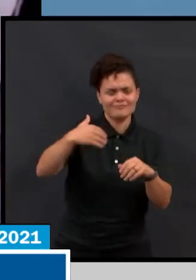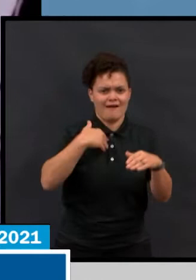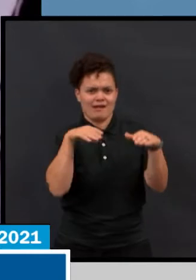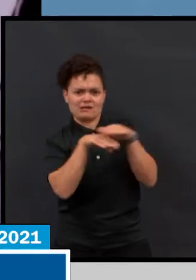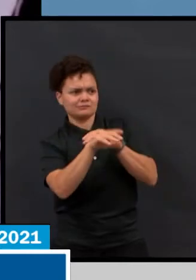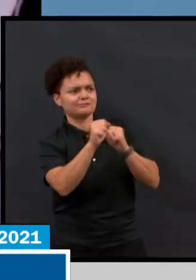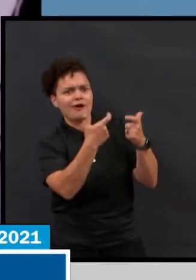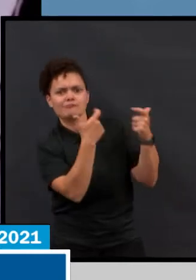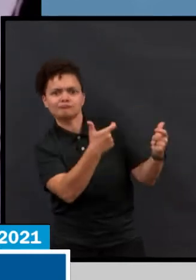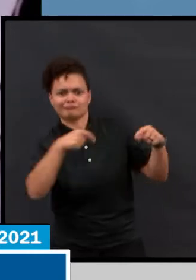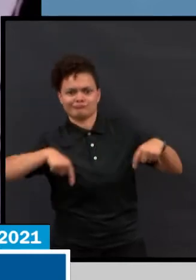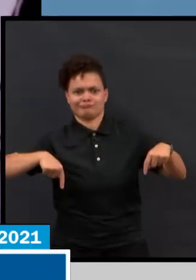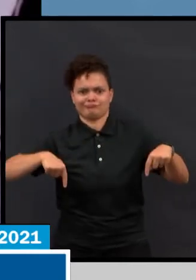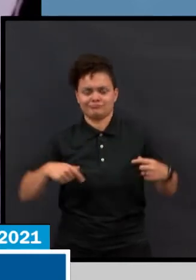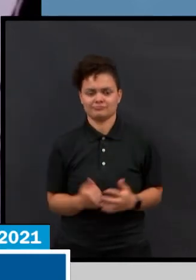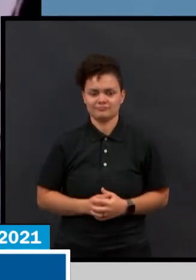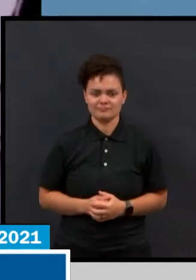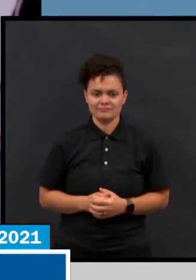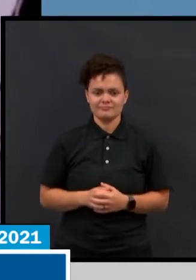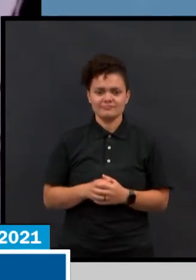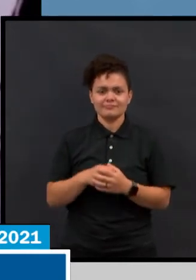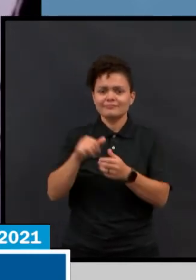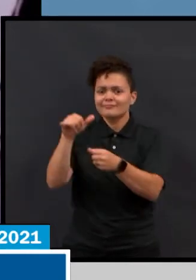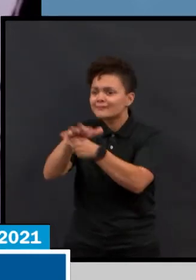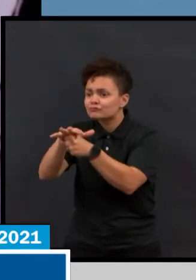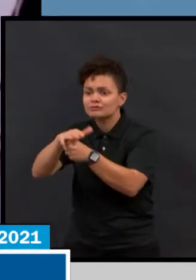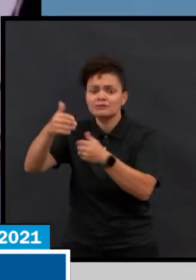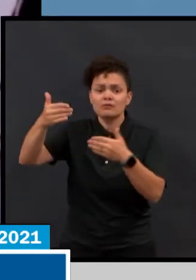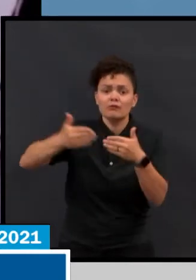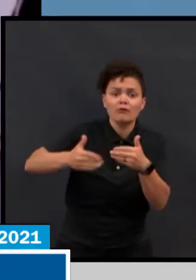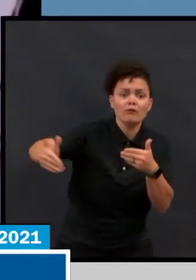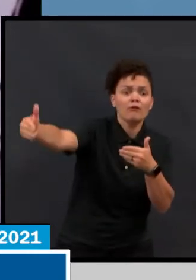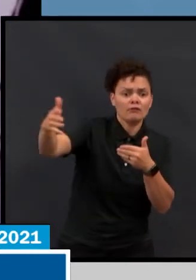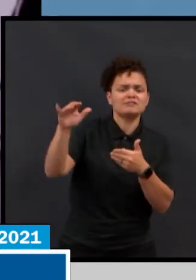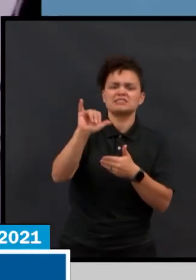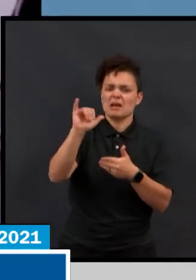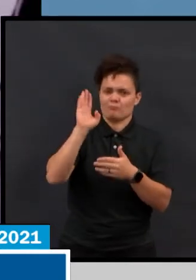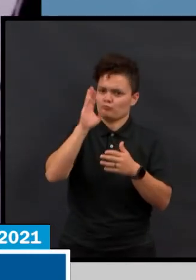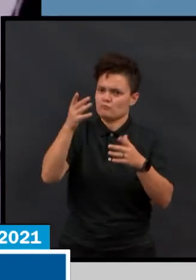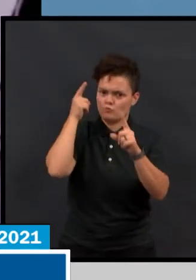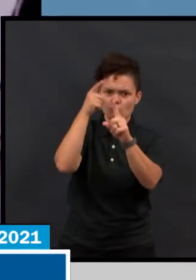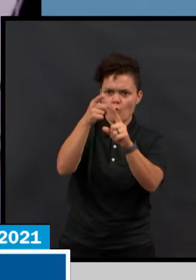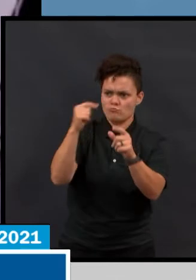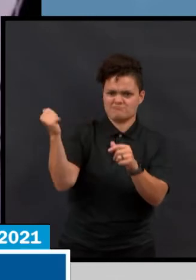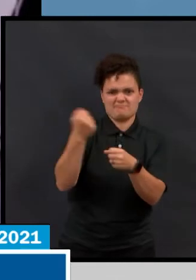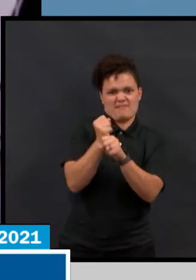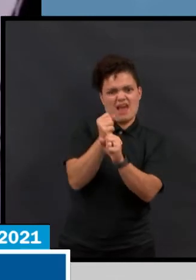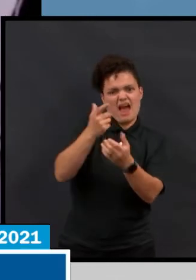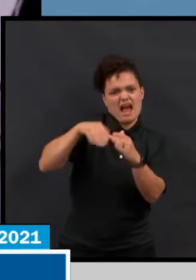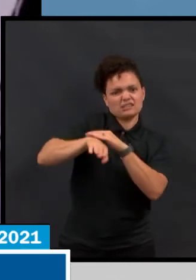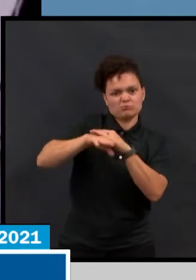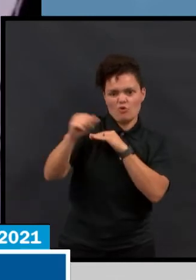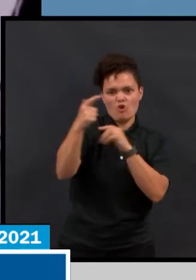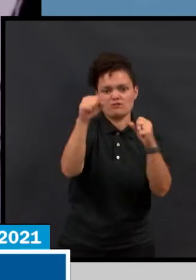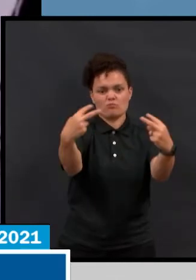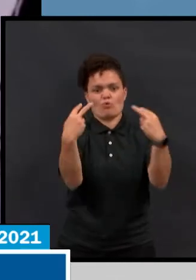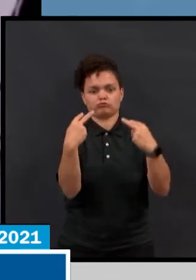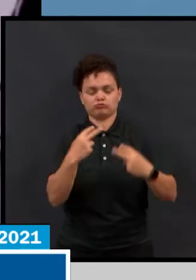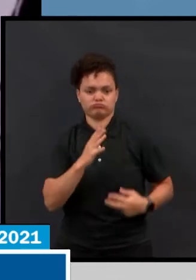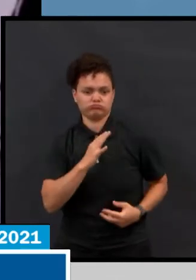districts to come and with that i also want to say that mayor hancock's facebook page or councilman